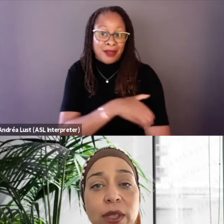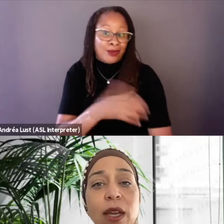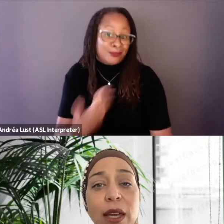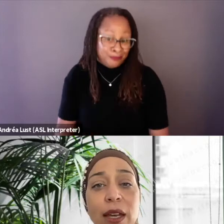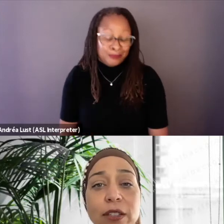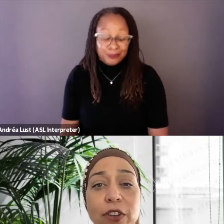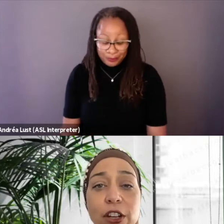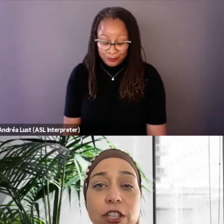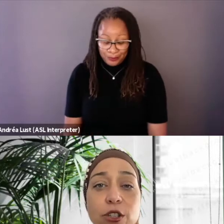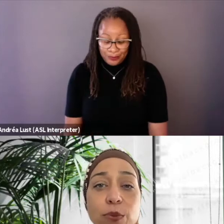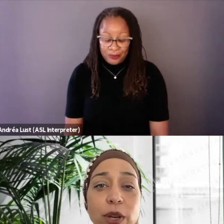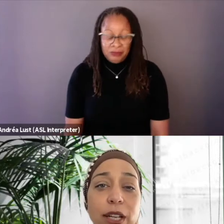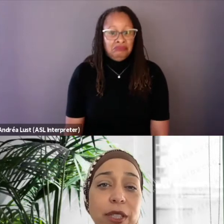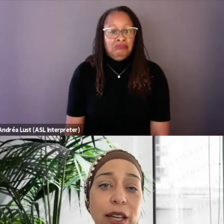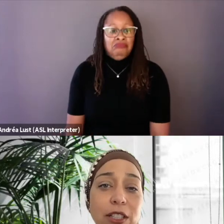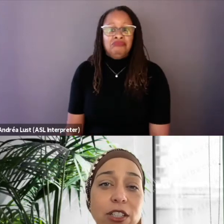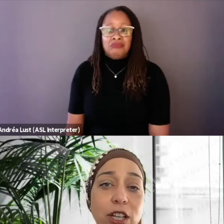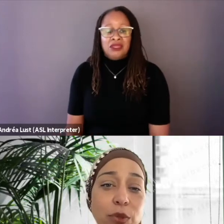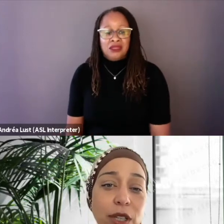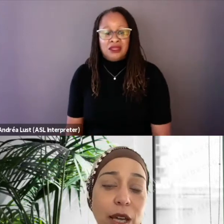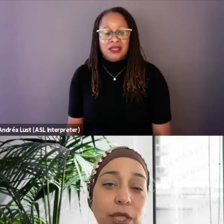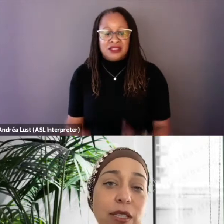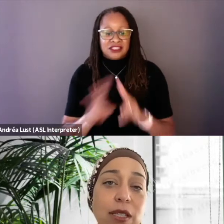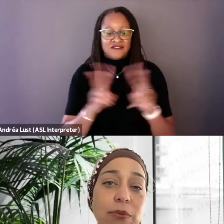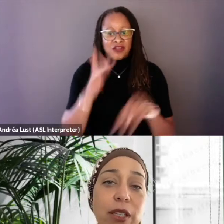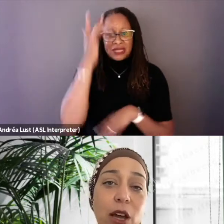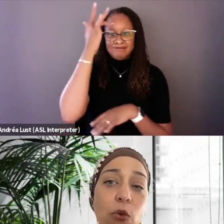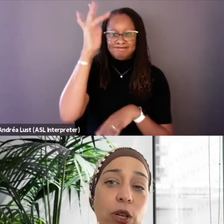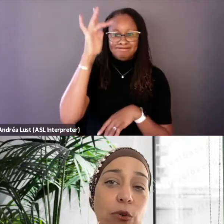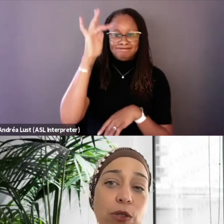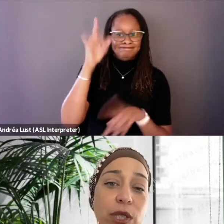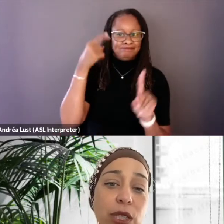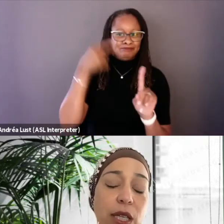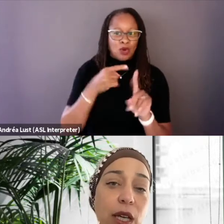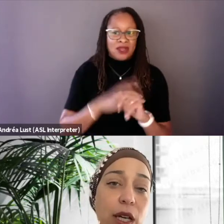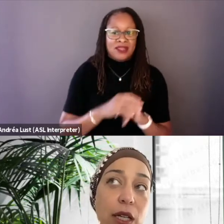That's a very steep point. I'm going to actually jump on that because it's something that Will was really